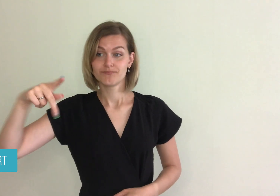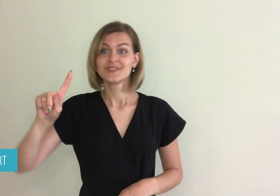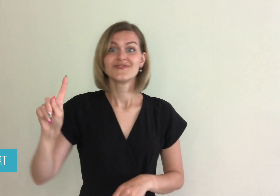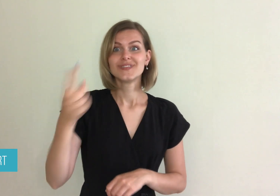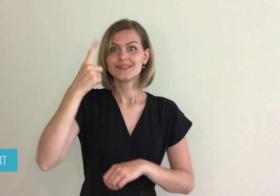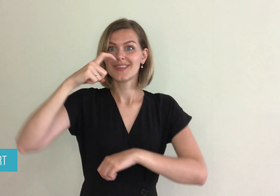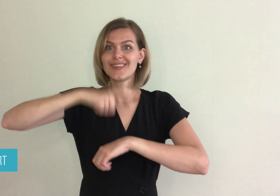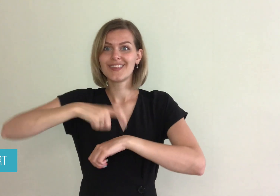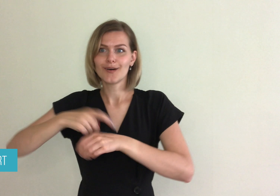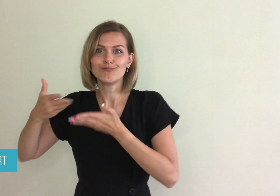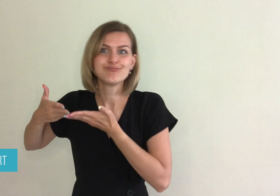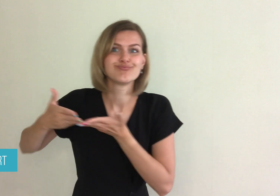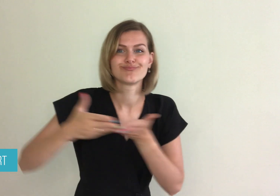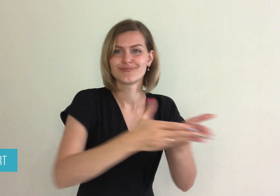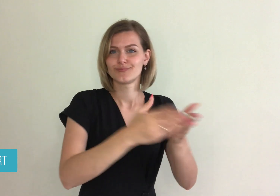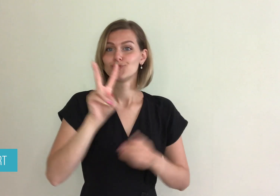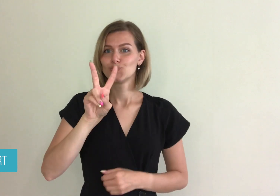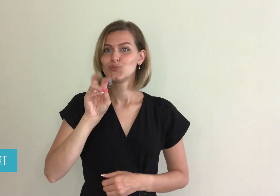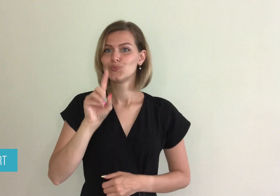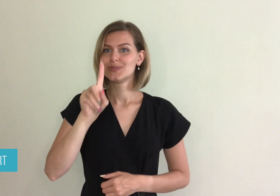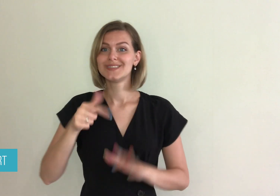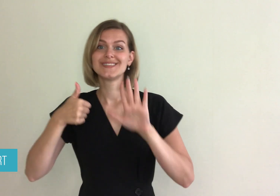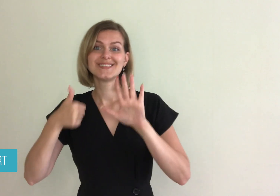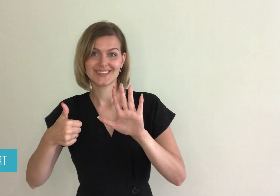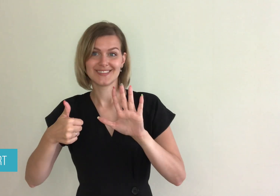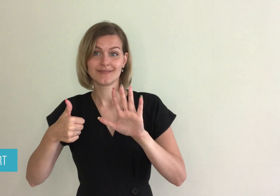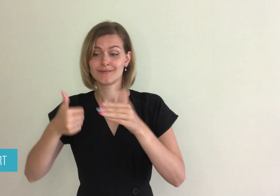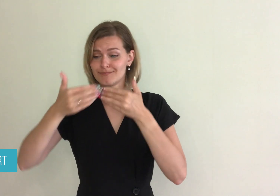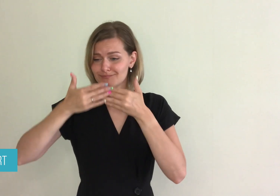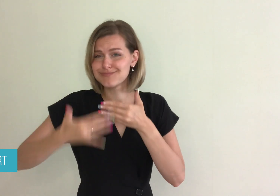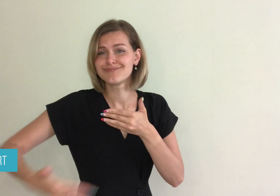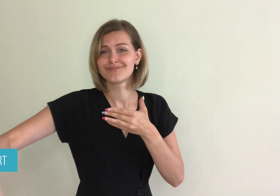for the first time in 2016 and have sailed every year